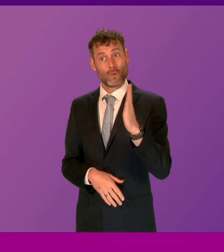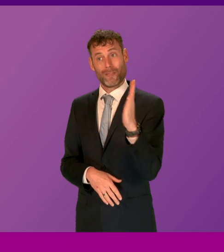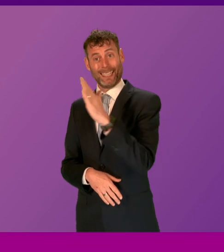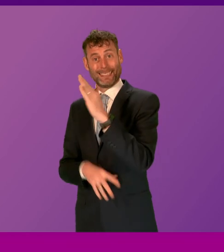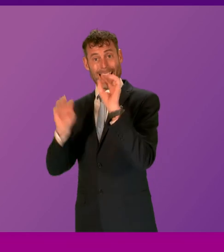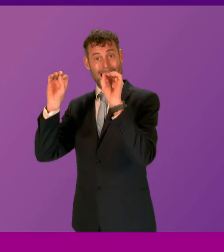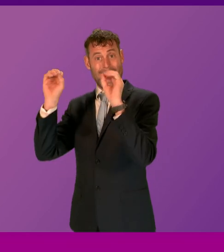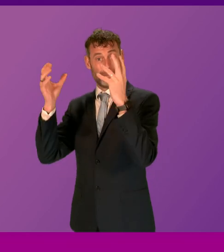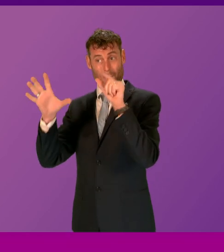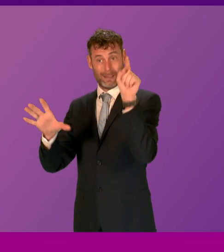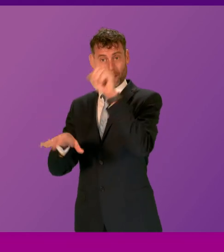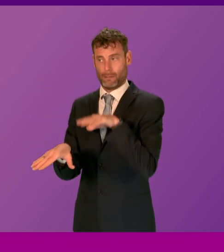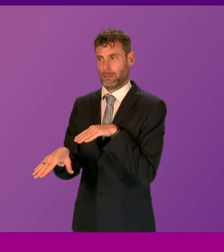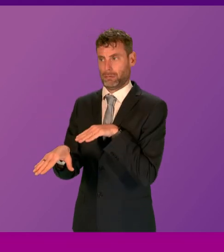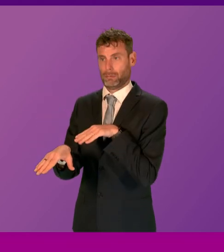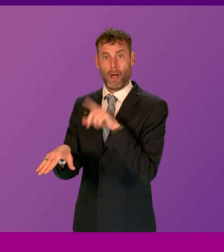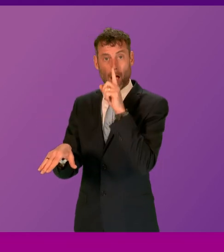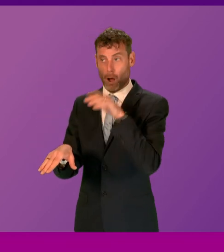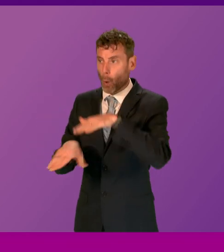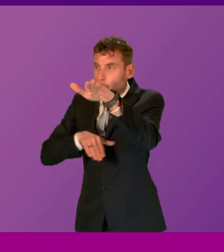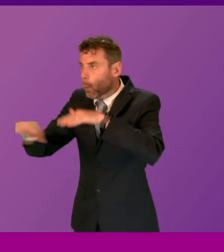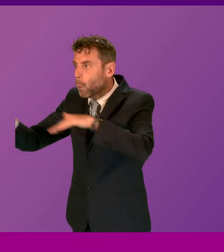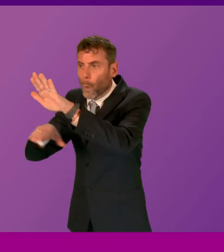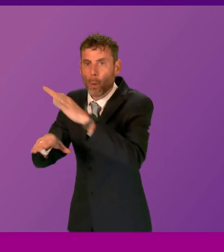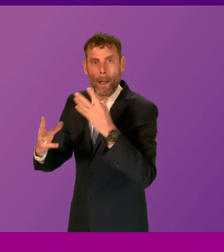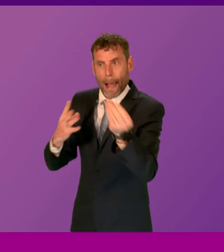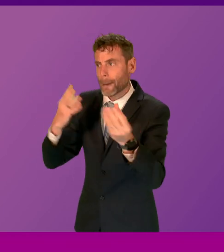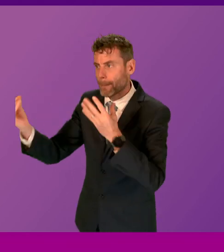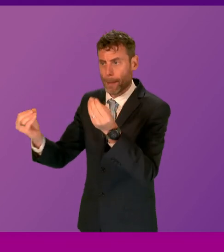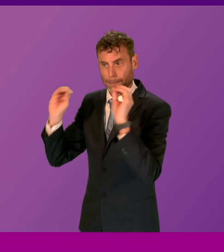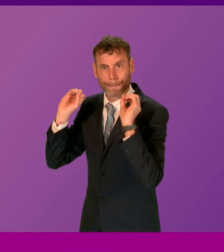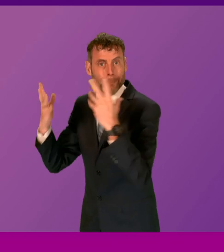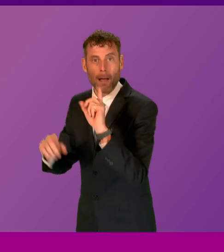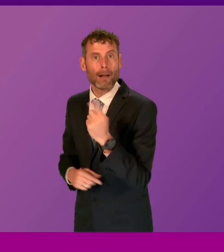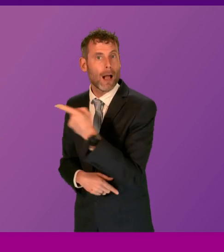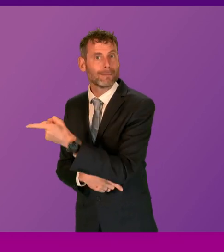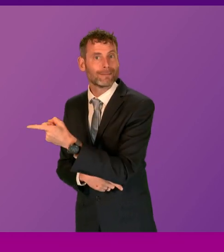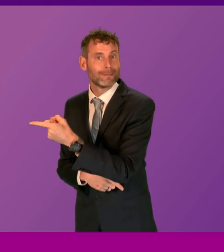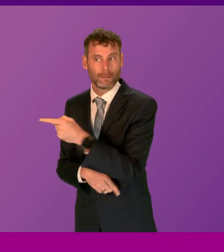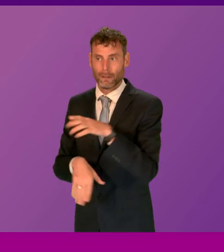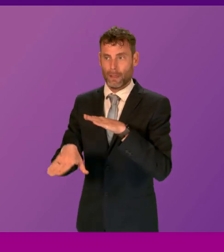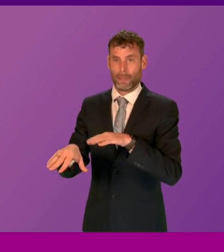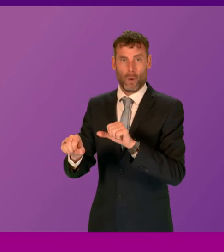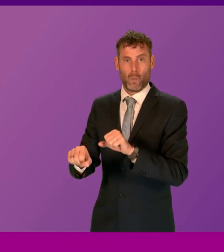to leave … instead of supporting and protecting the communities we serve.”